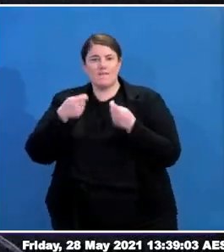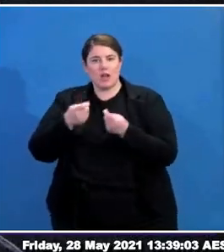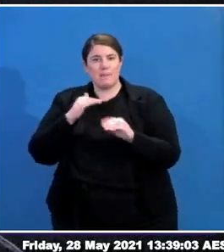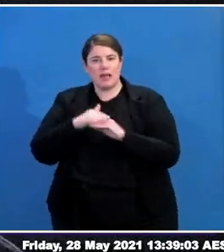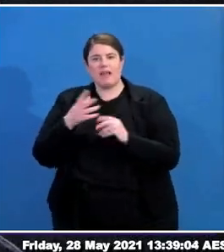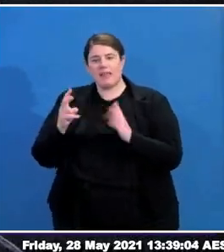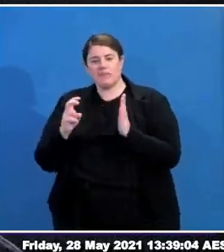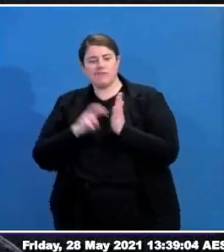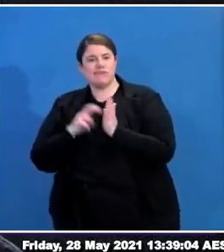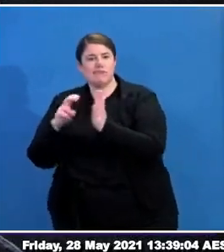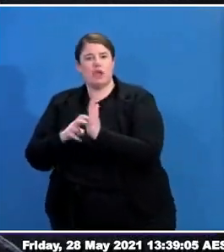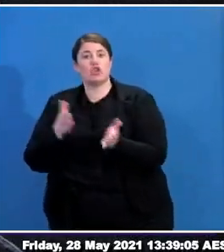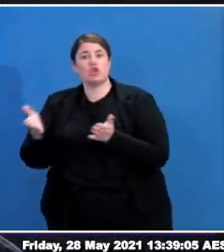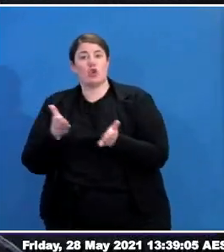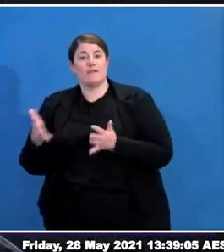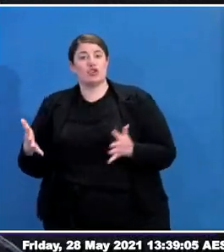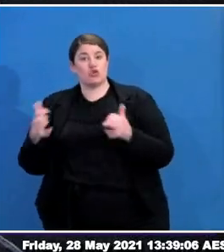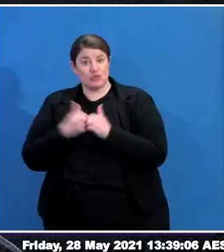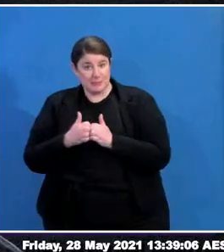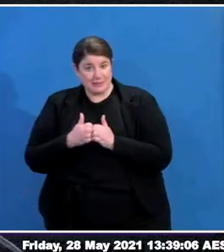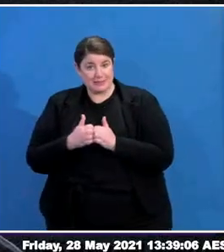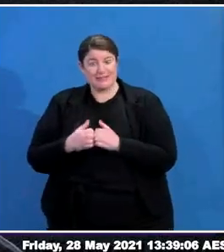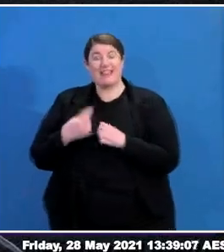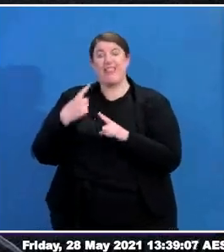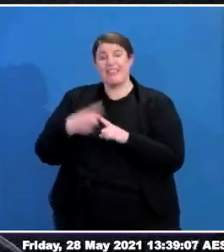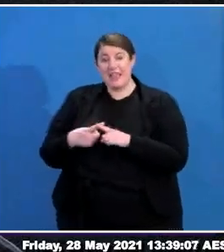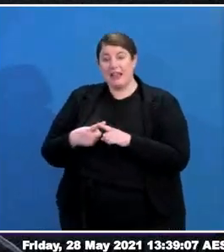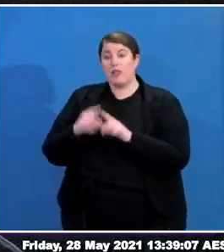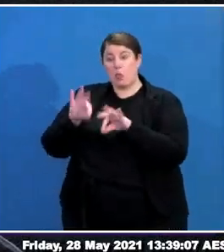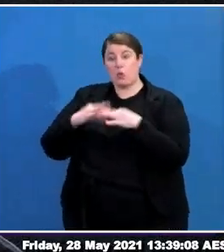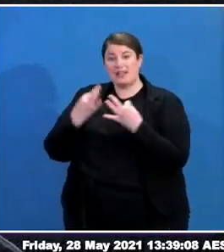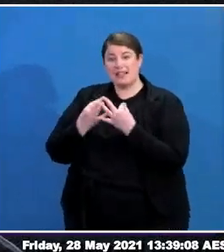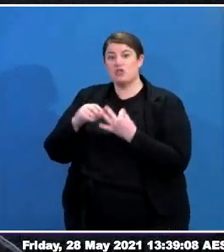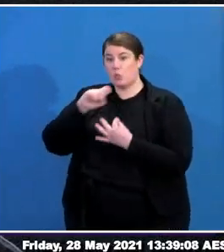agreement, and then the provider will engage the staff to deliver against that.